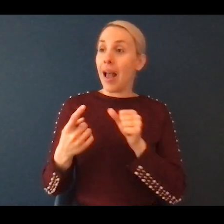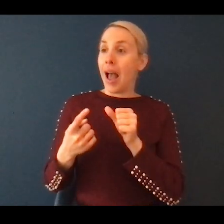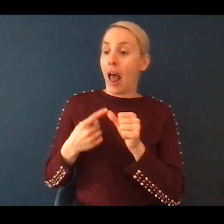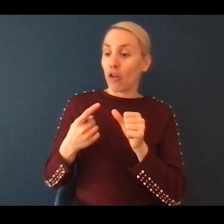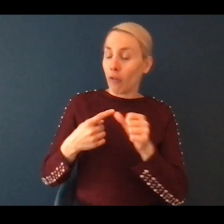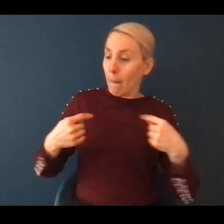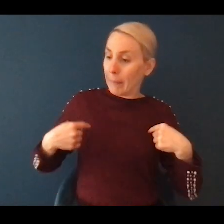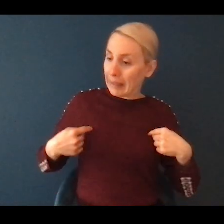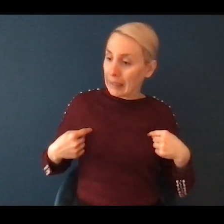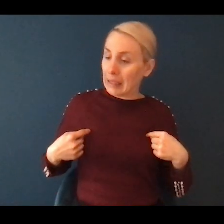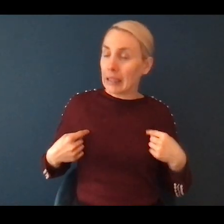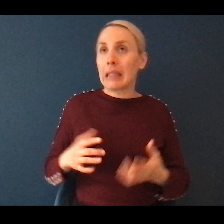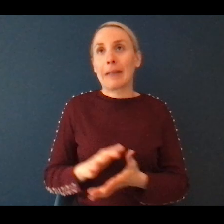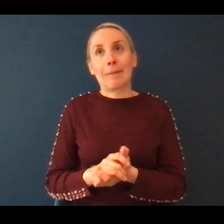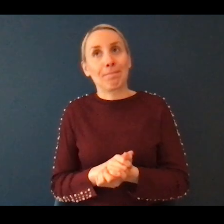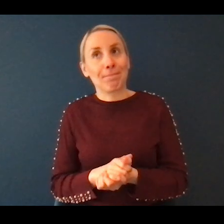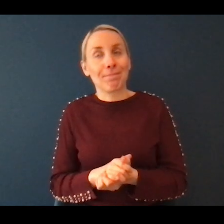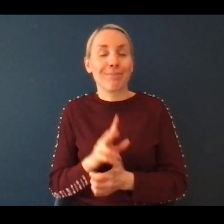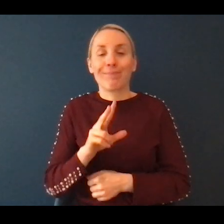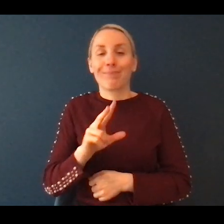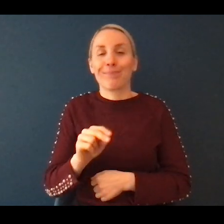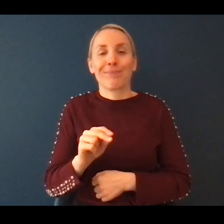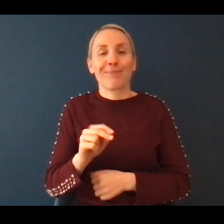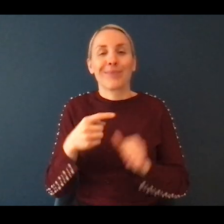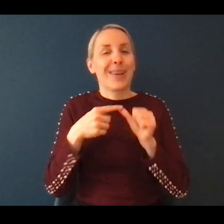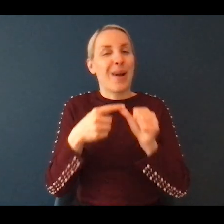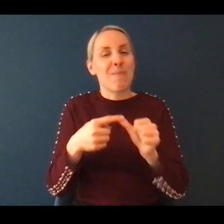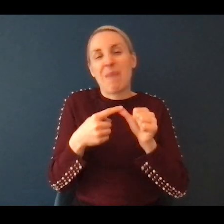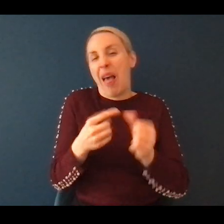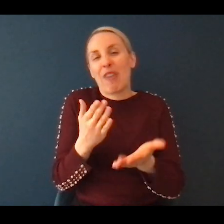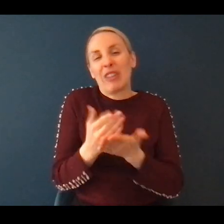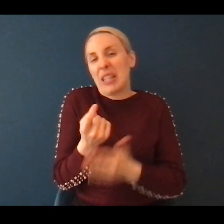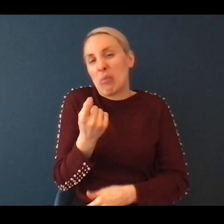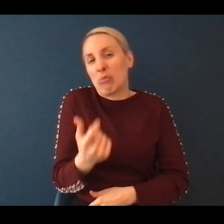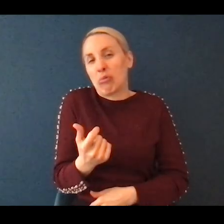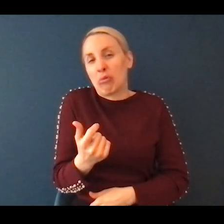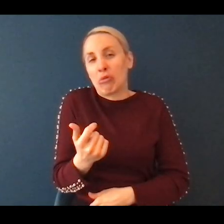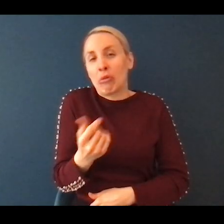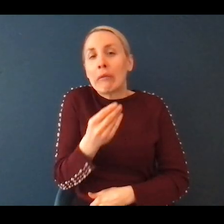little bit of experience I guess applying to photo festivals so I had submitted my work